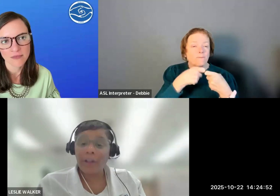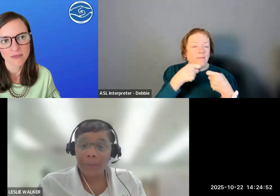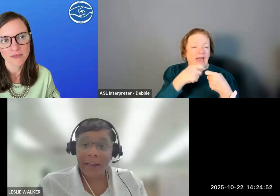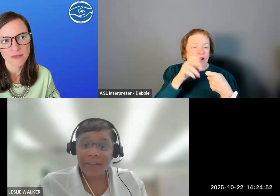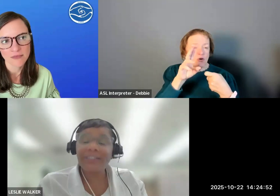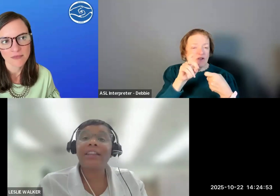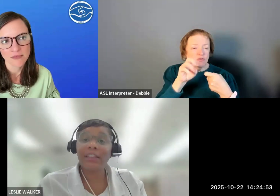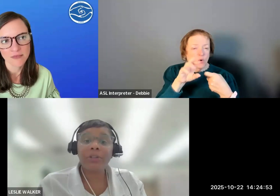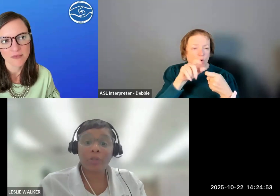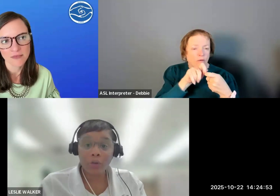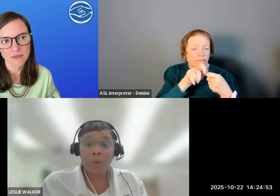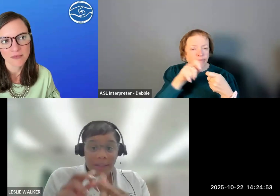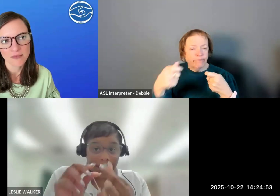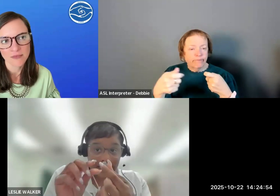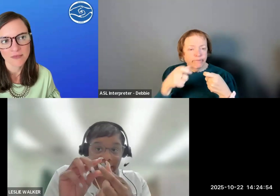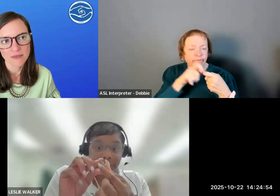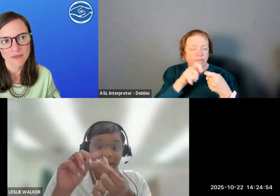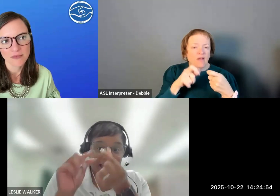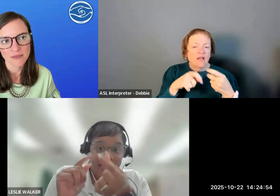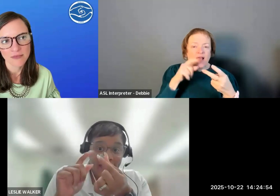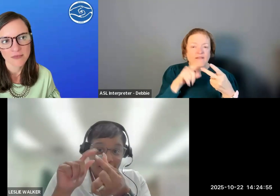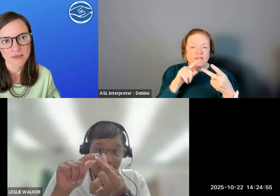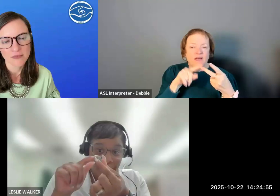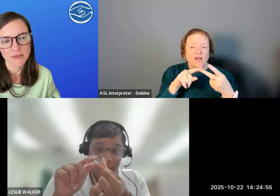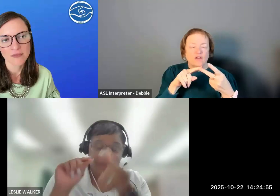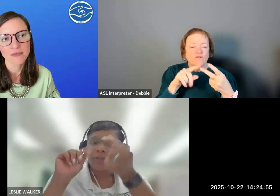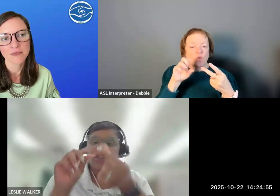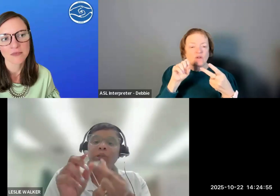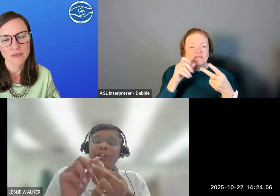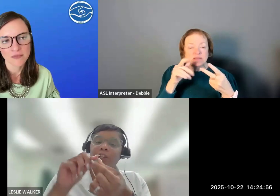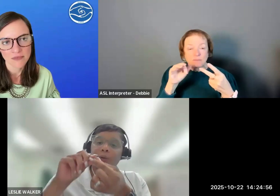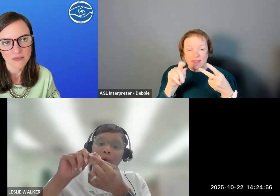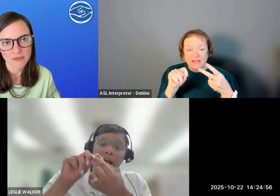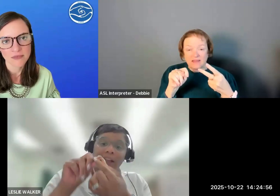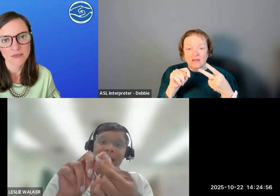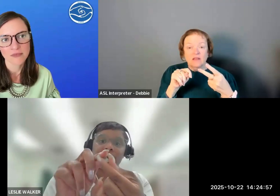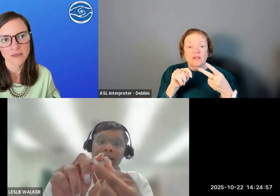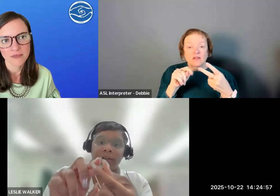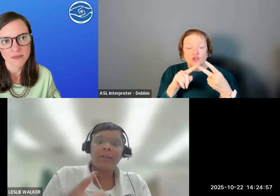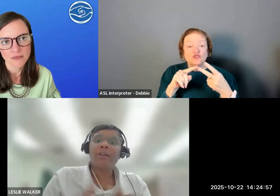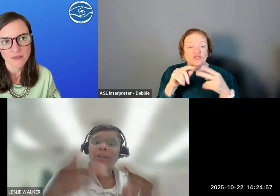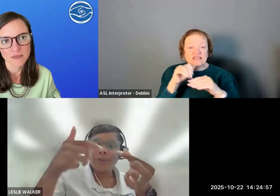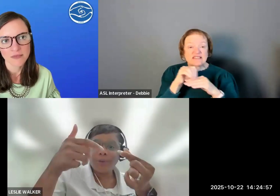Tell the parents, send them to school with the slit, because I have the FM. You literally rock that on.